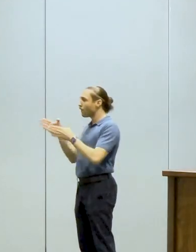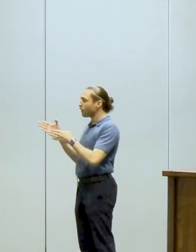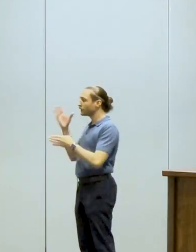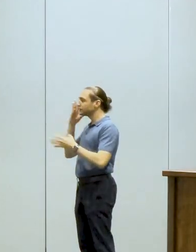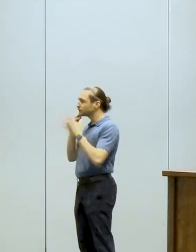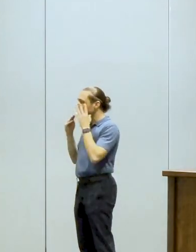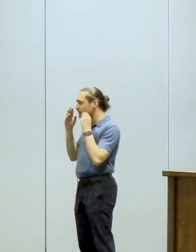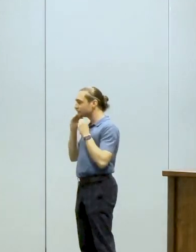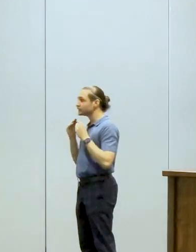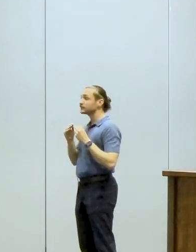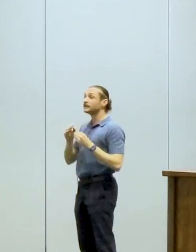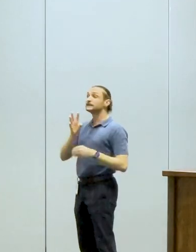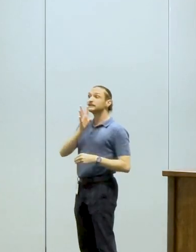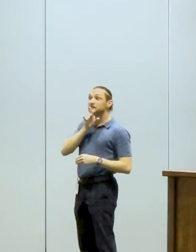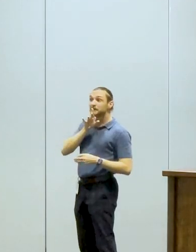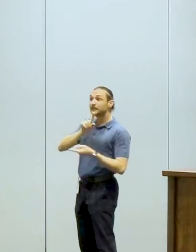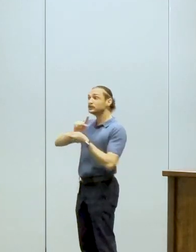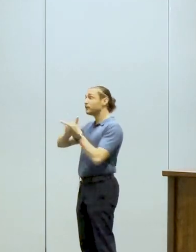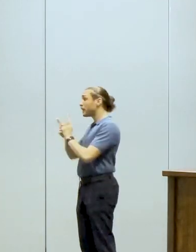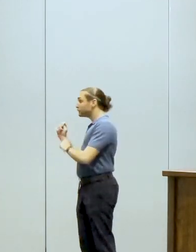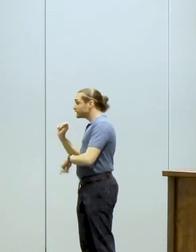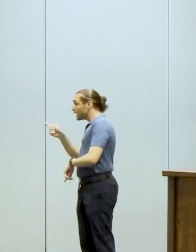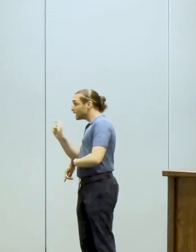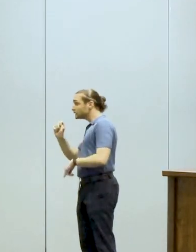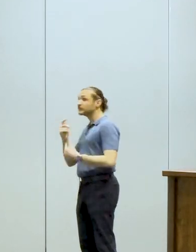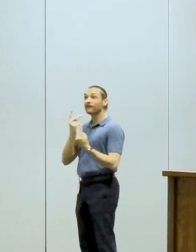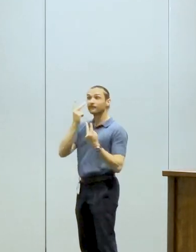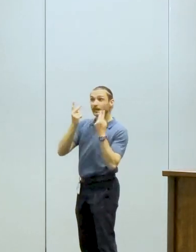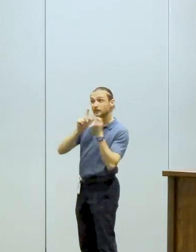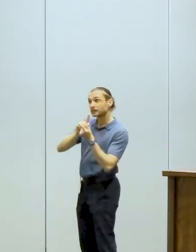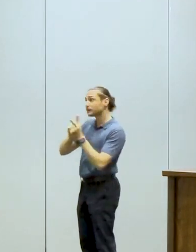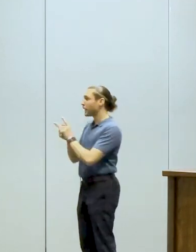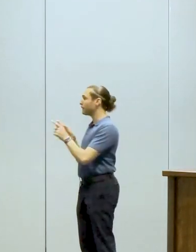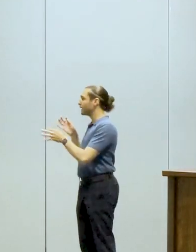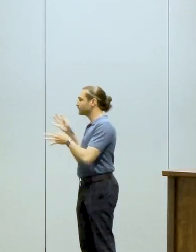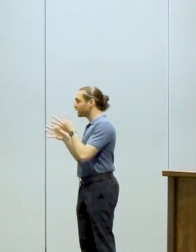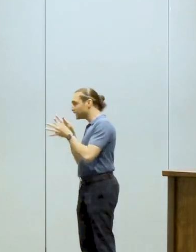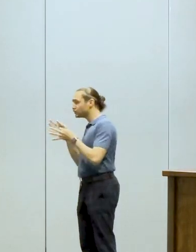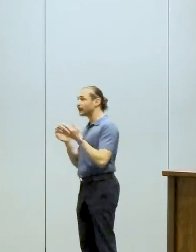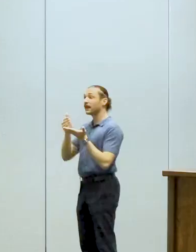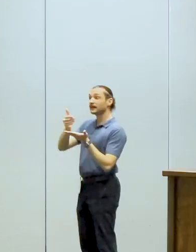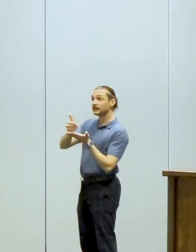into text, visuals into explanations and lessons into